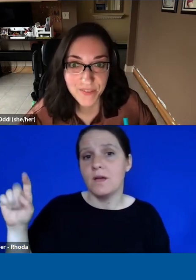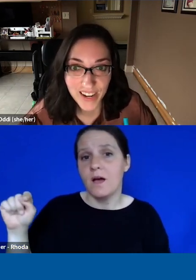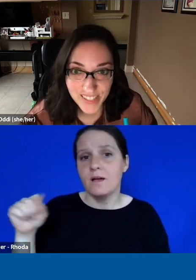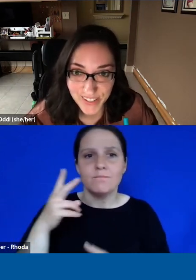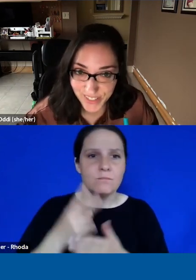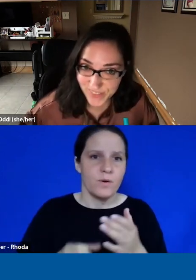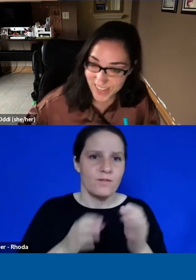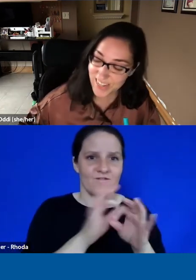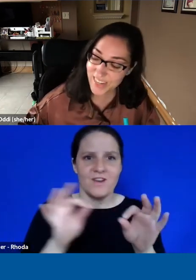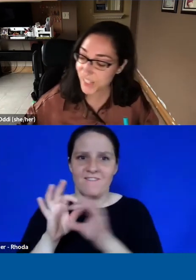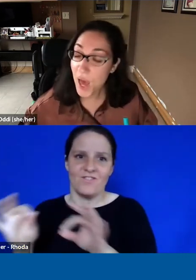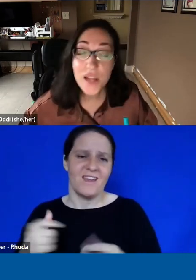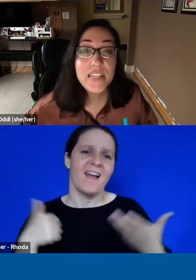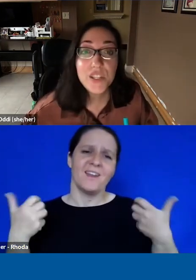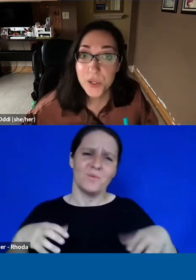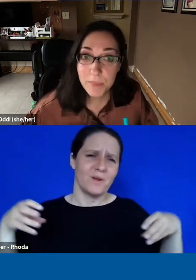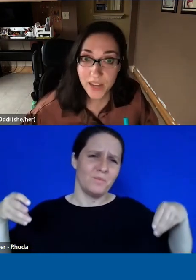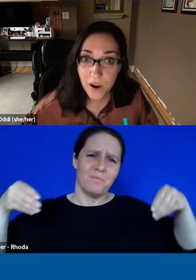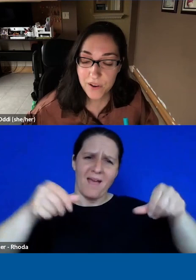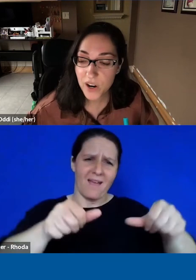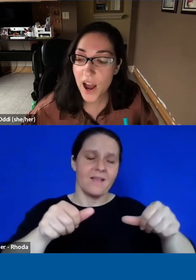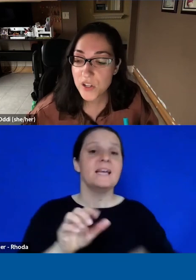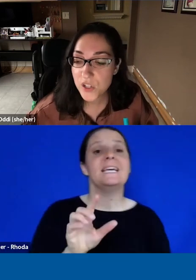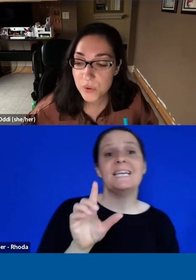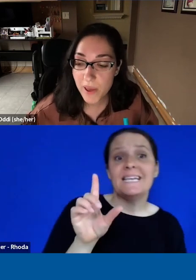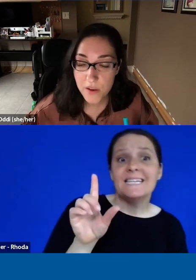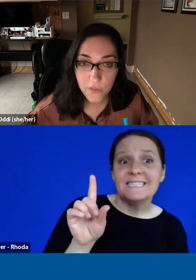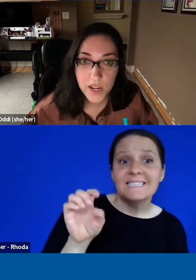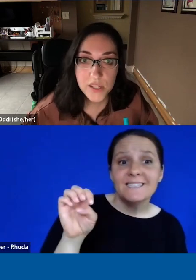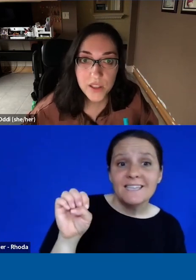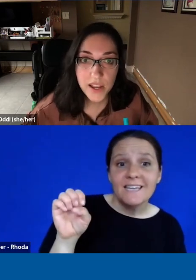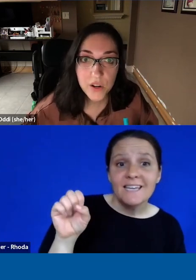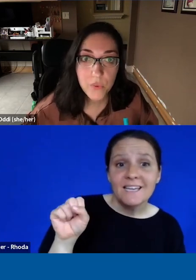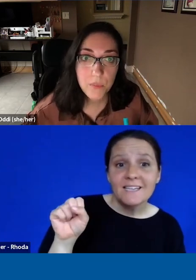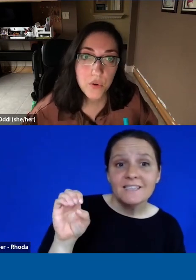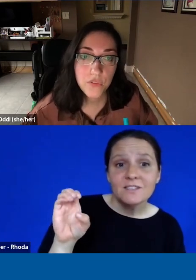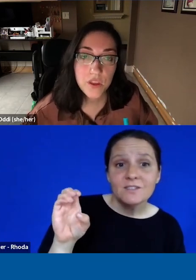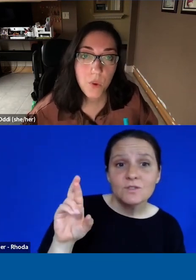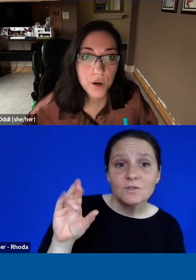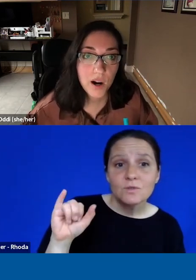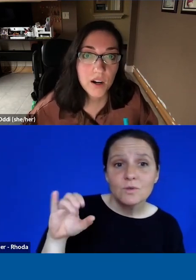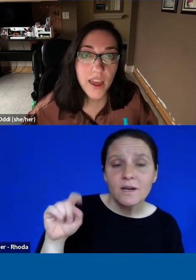for my social media shares. Descript, however, I do pay for it so that I can remove the watermark